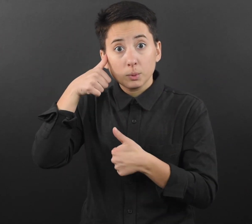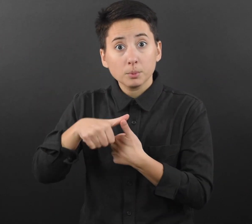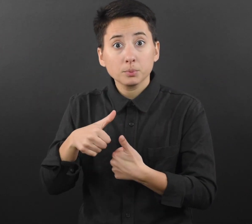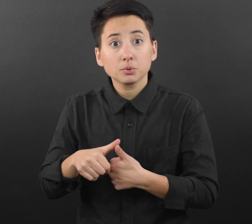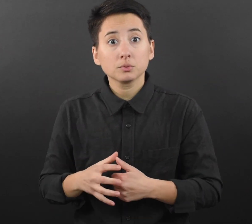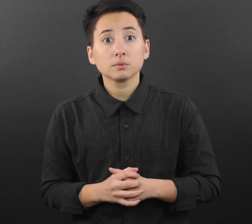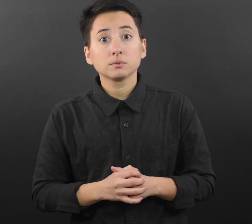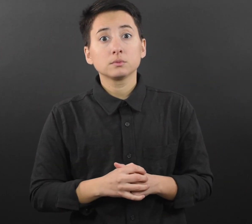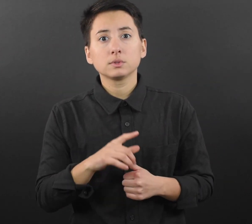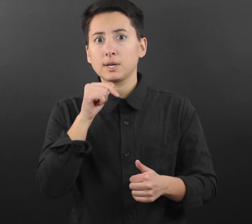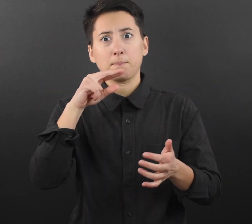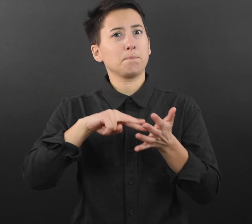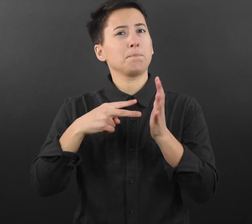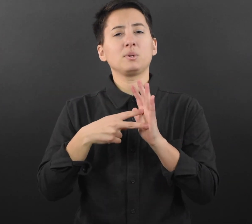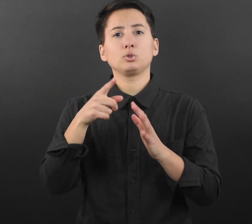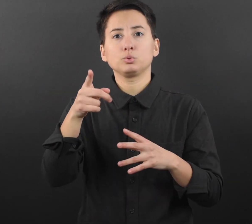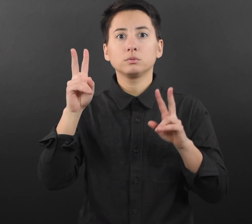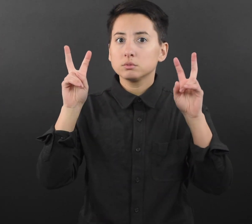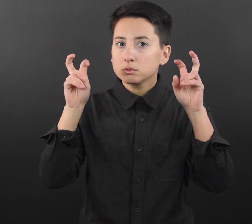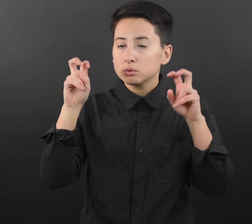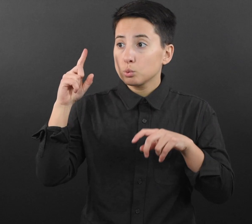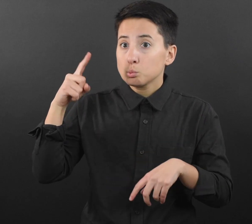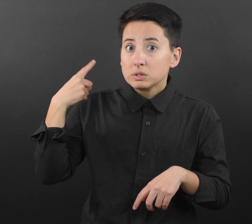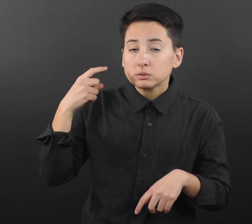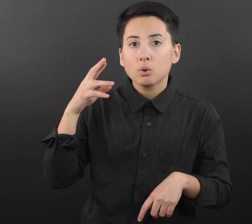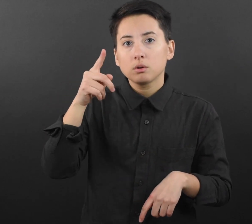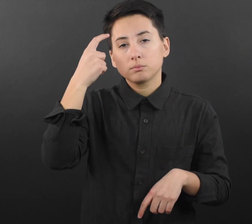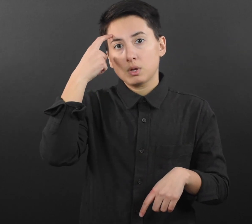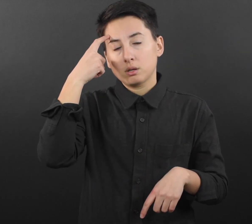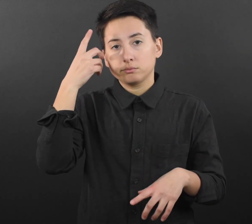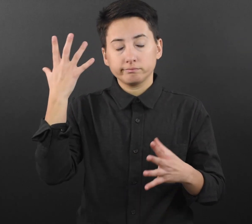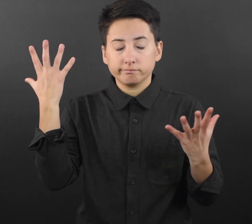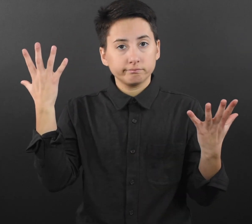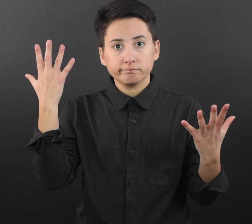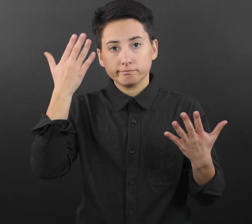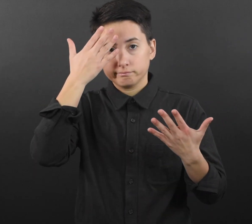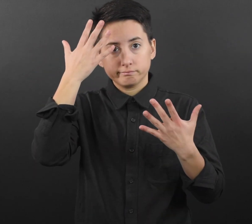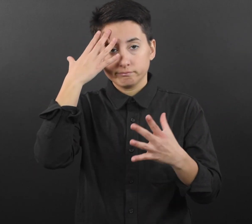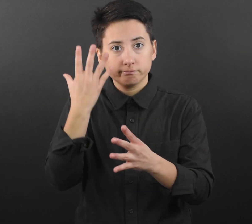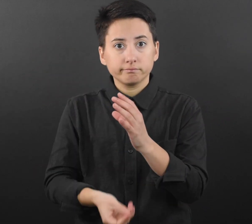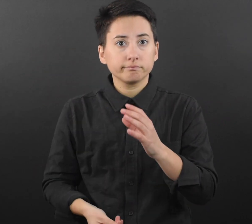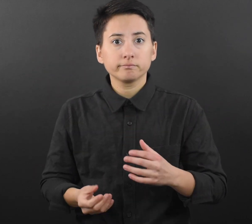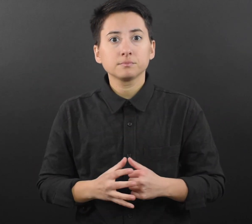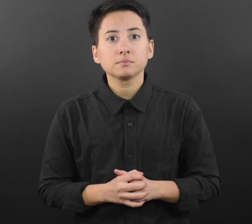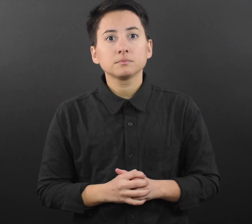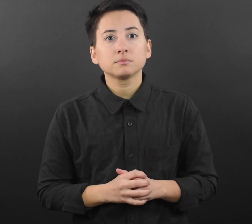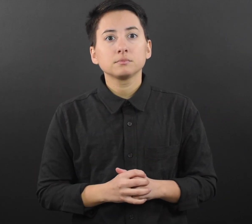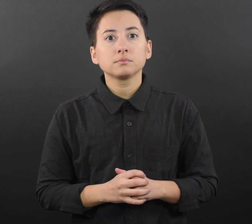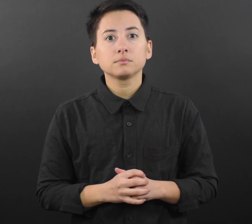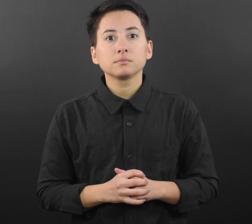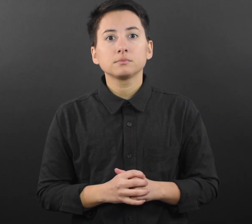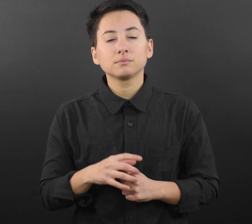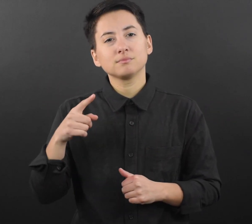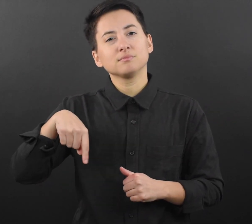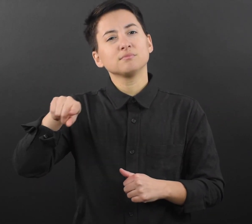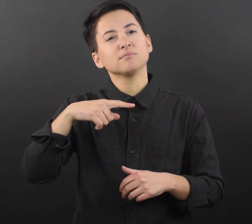It does not mean that you are “crazy” or “losing your mind.” These are common reactions